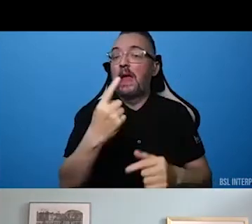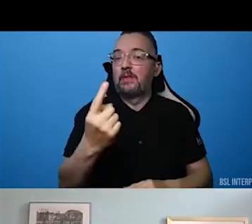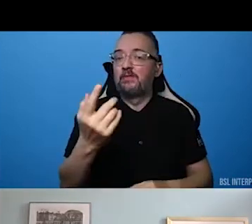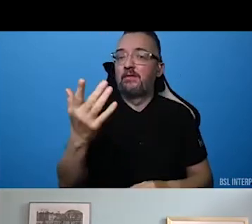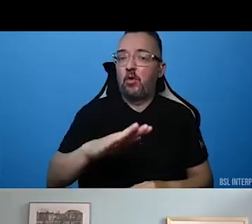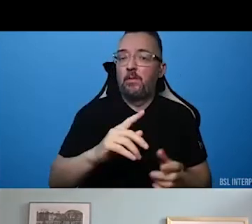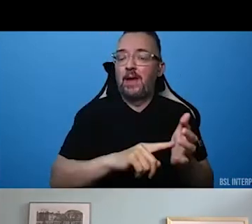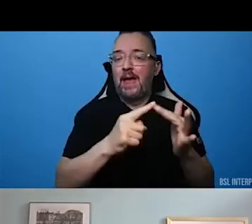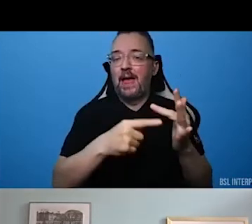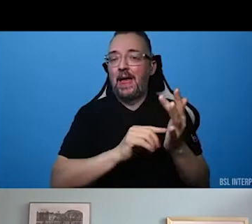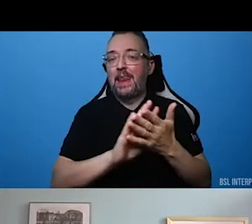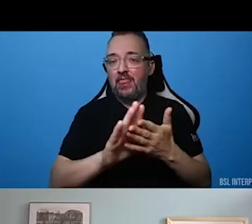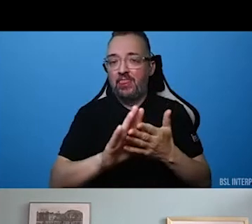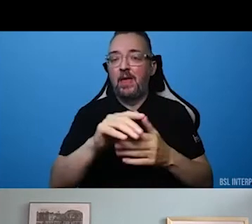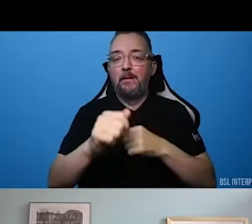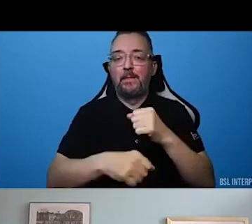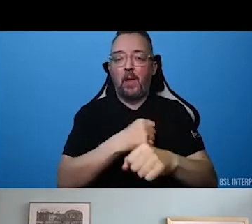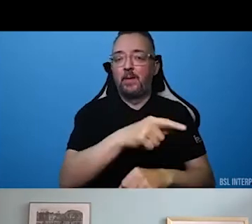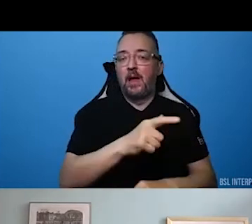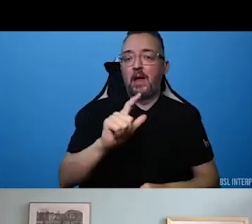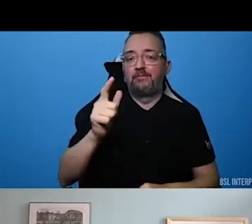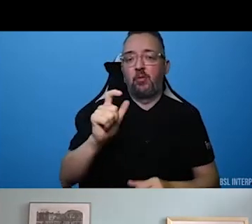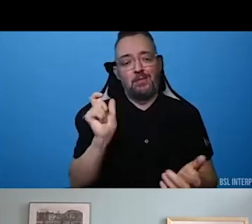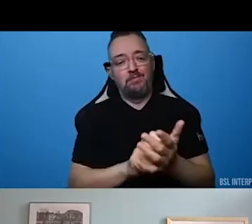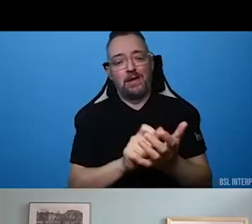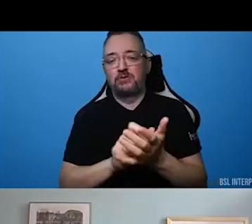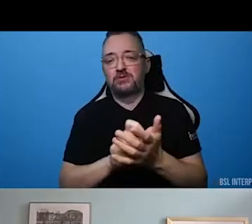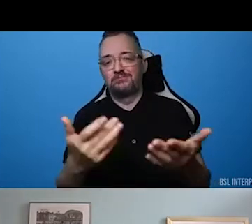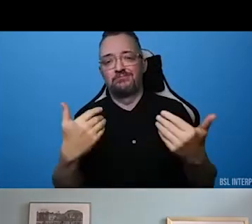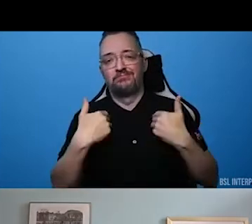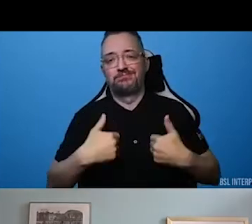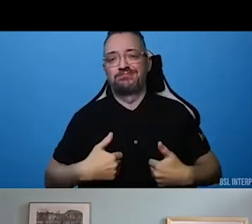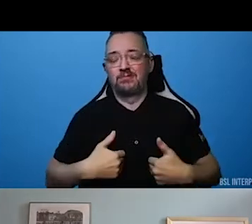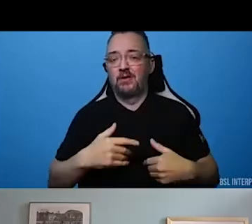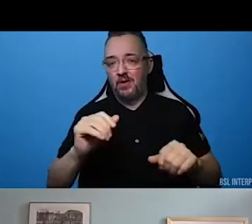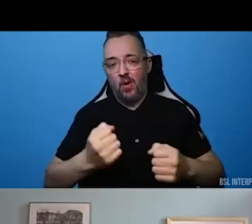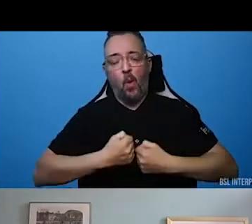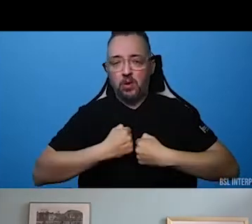a Liverpool merchant prince. Major major owner of enslaved people